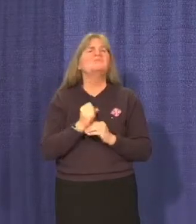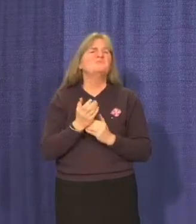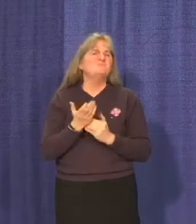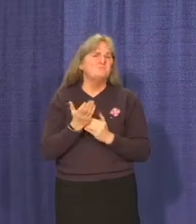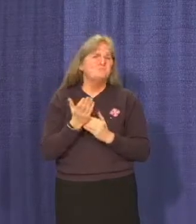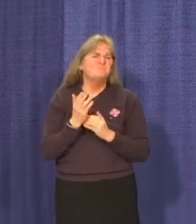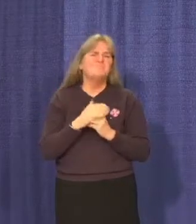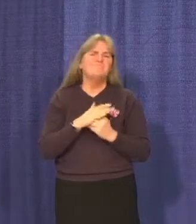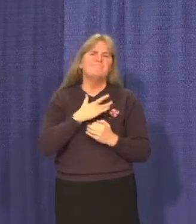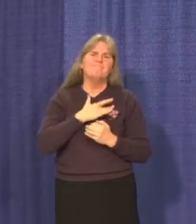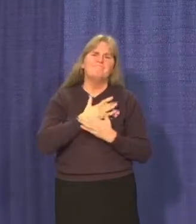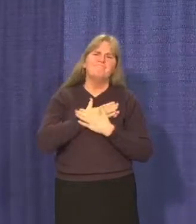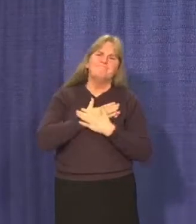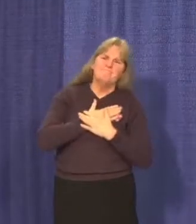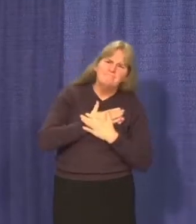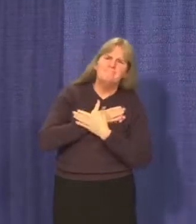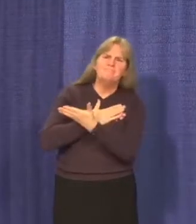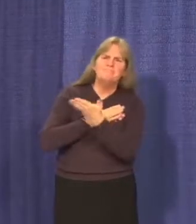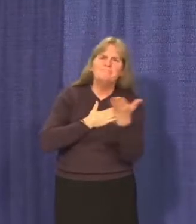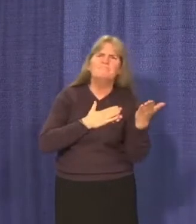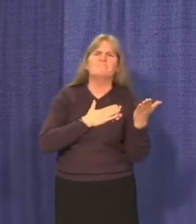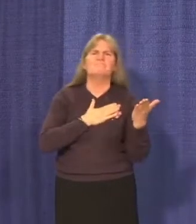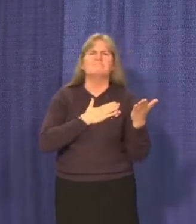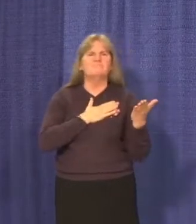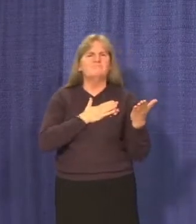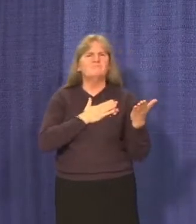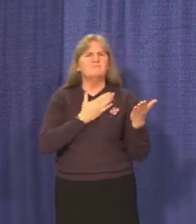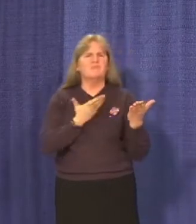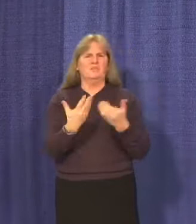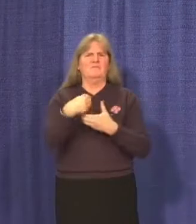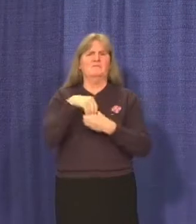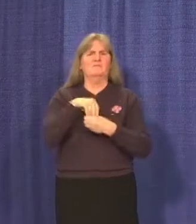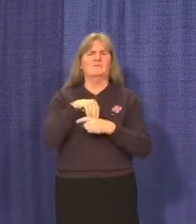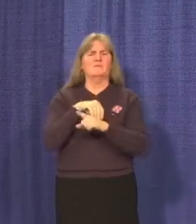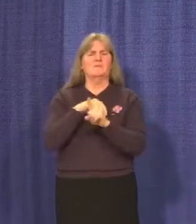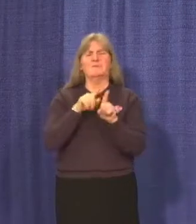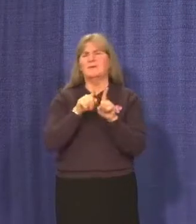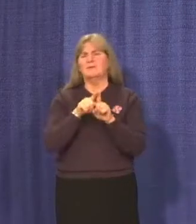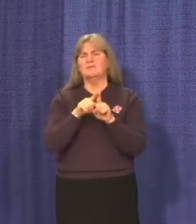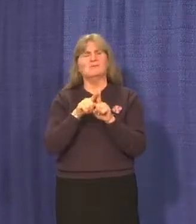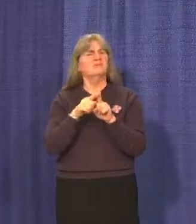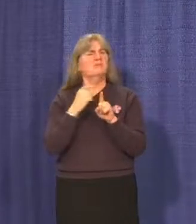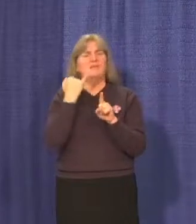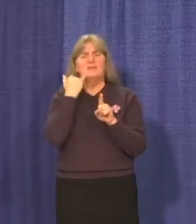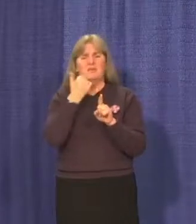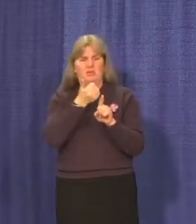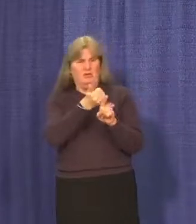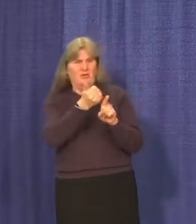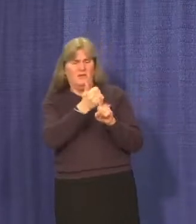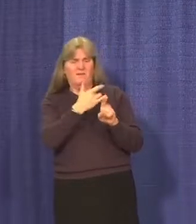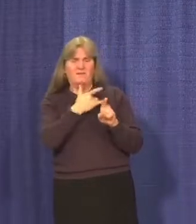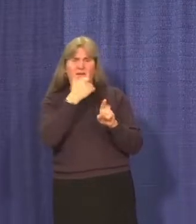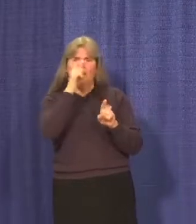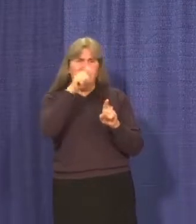So again, our hearts go out to folks to folks involved but